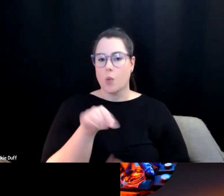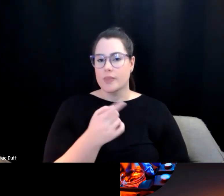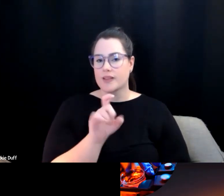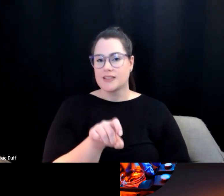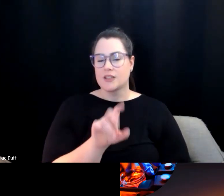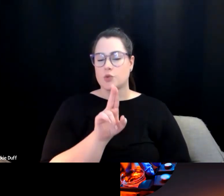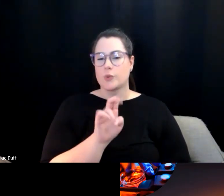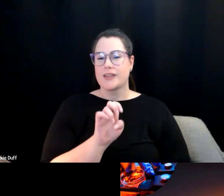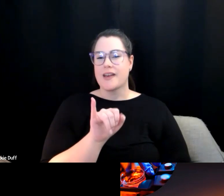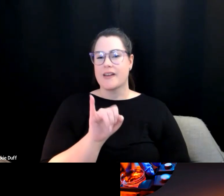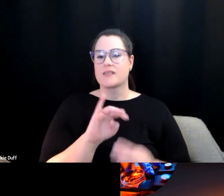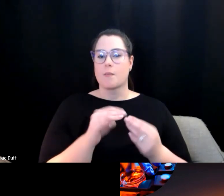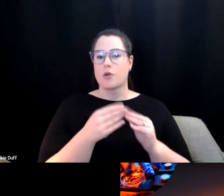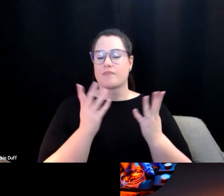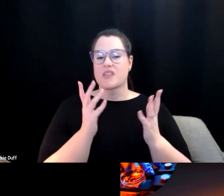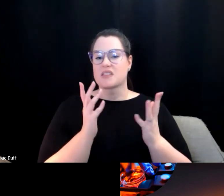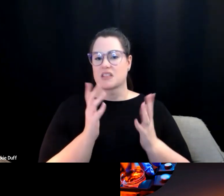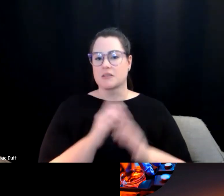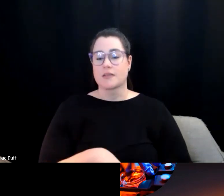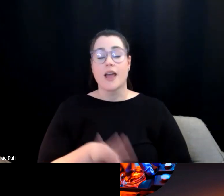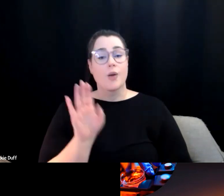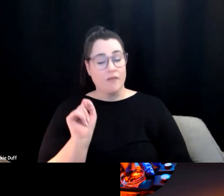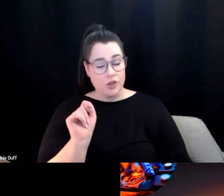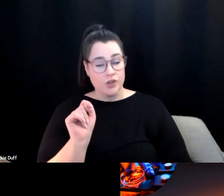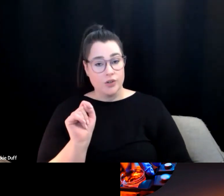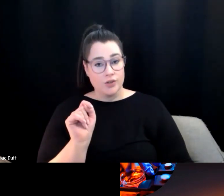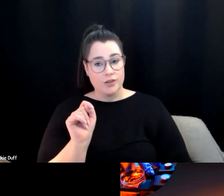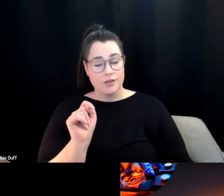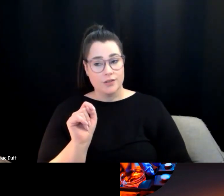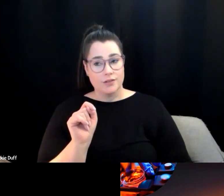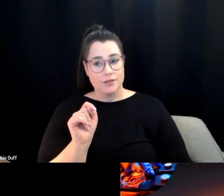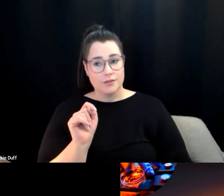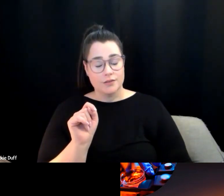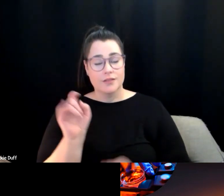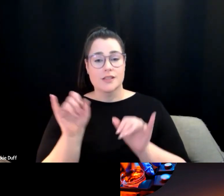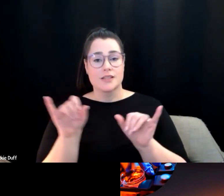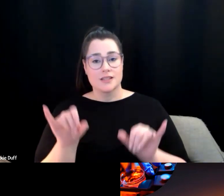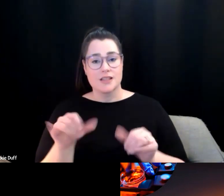I would say, however, in the system, you have an extra step in order